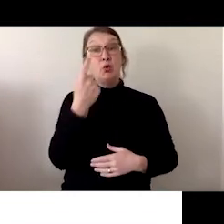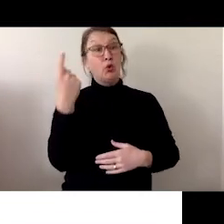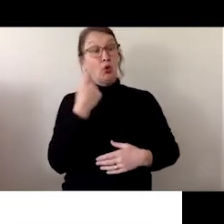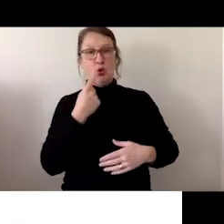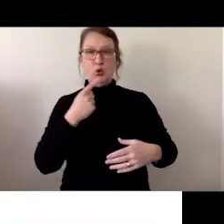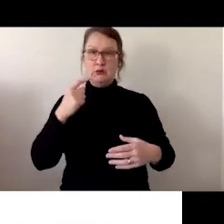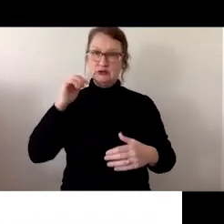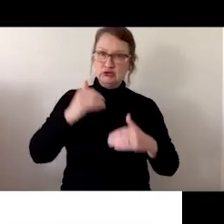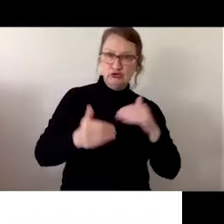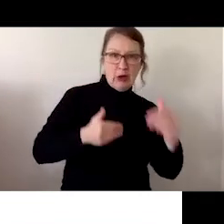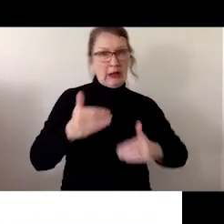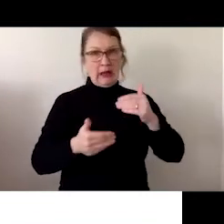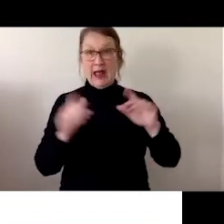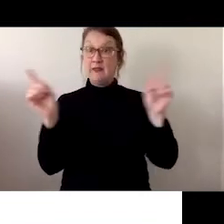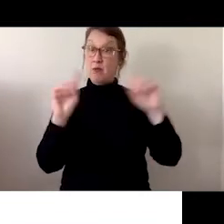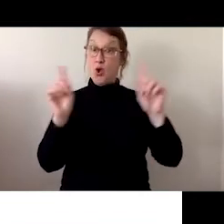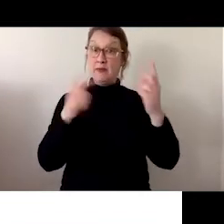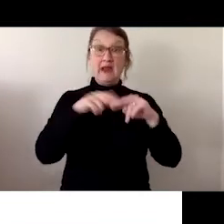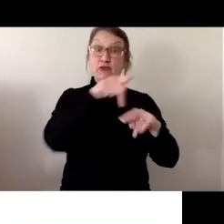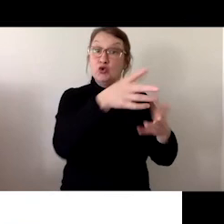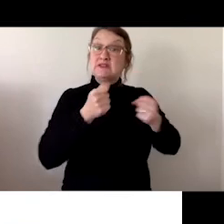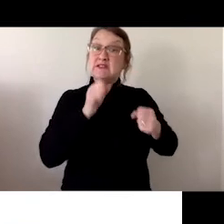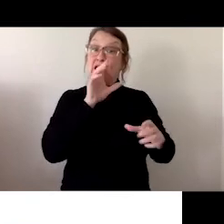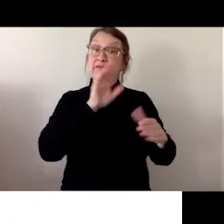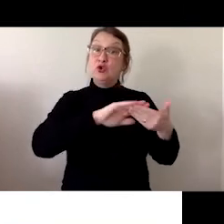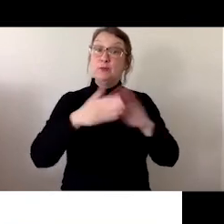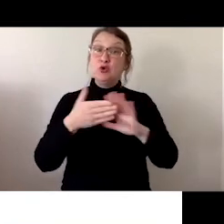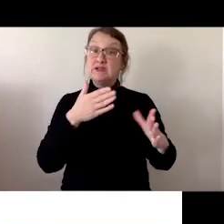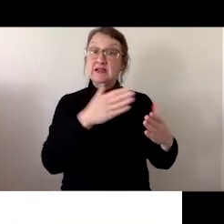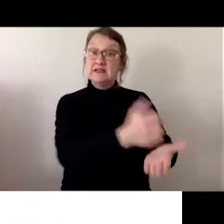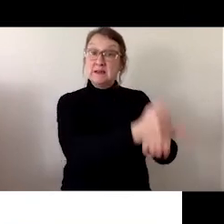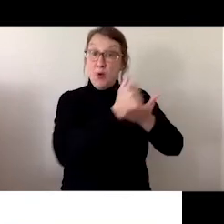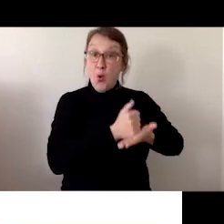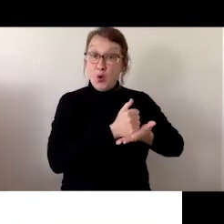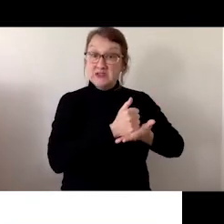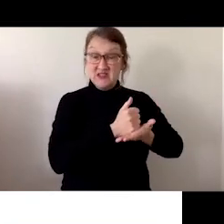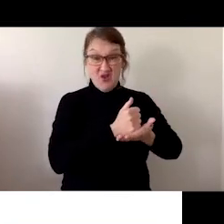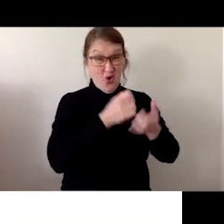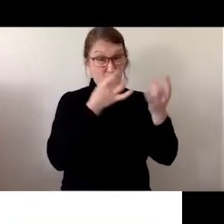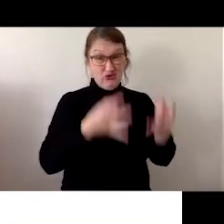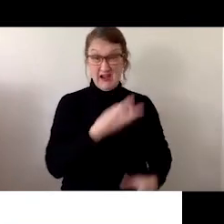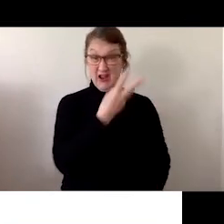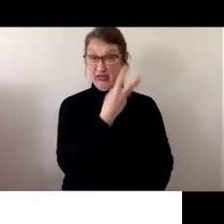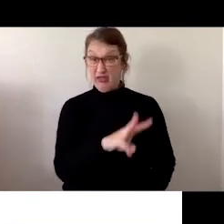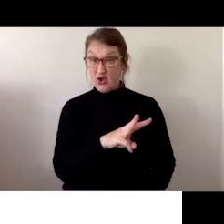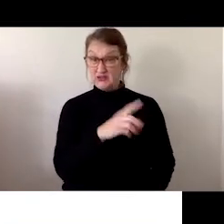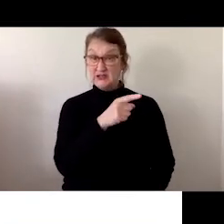this is going to be one of the areas that we're already seeing 30%, 40% and 50% drops. This will get worse as the economic conditions unveil